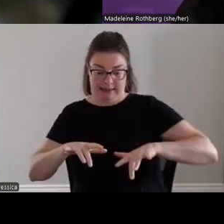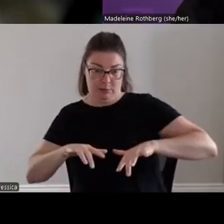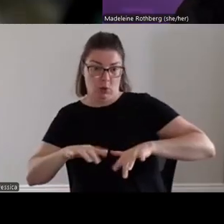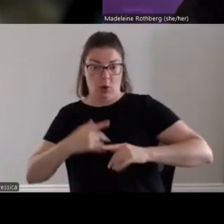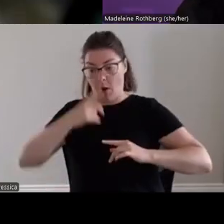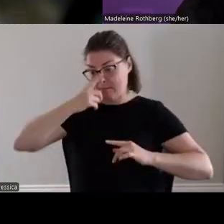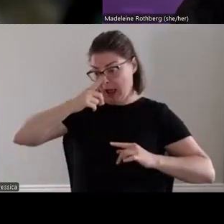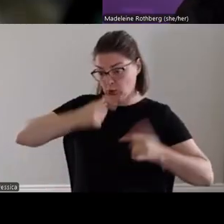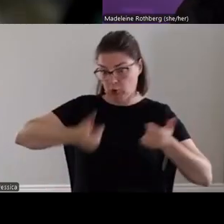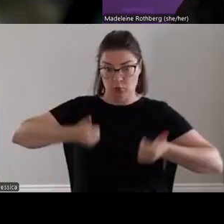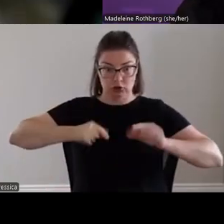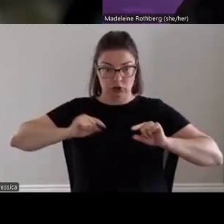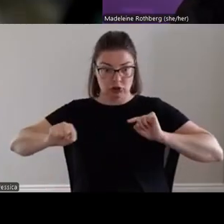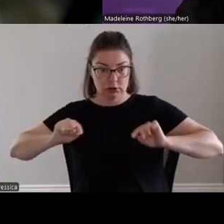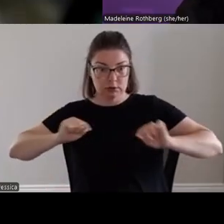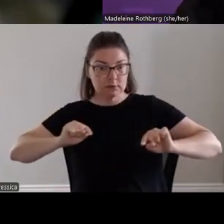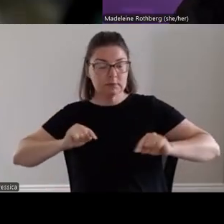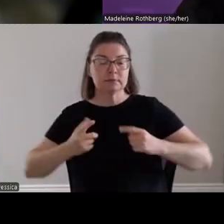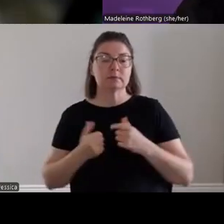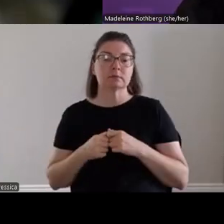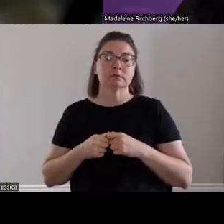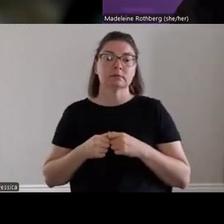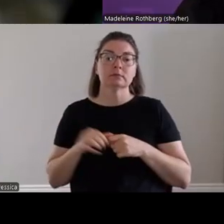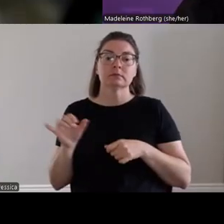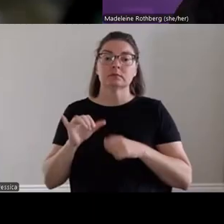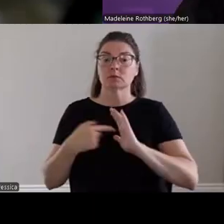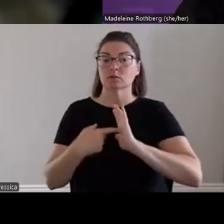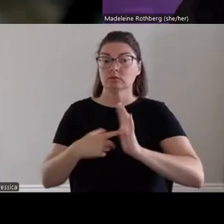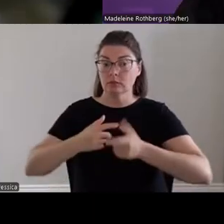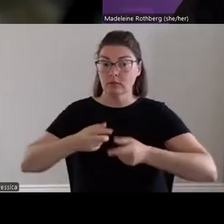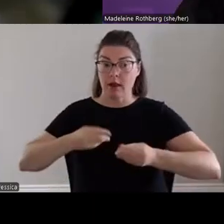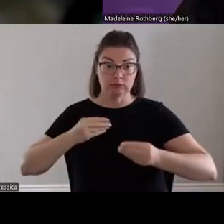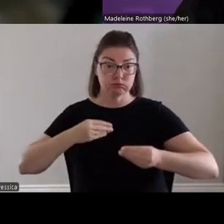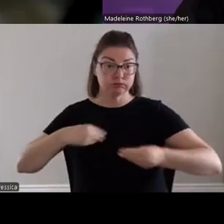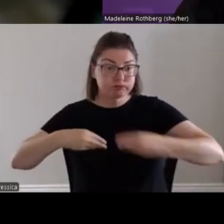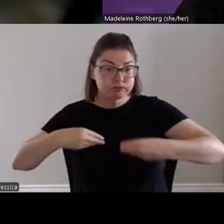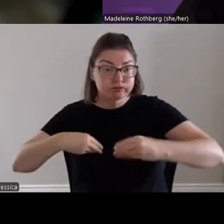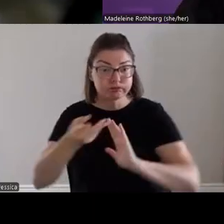And about, um, you know, How flexible is the design and can you adjust the timing?